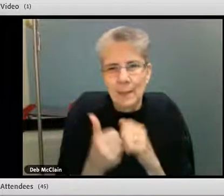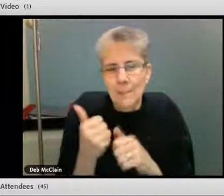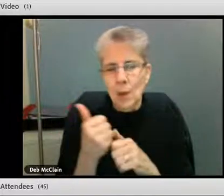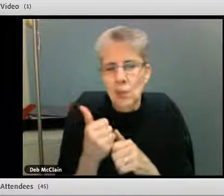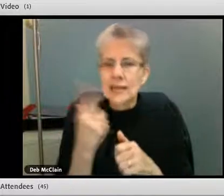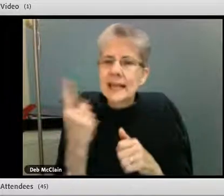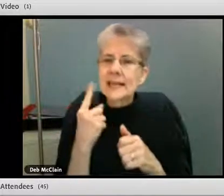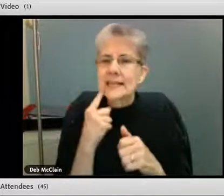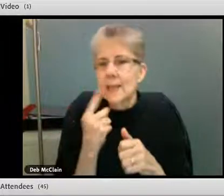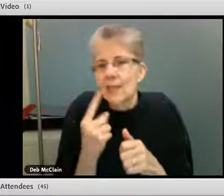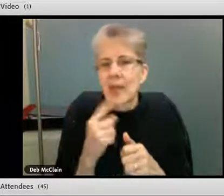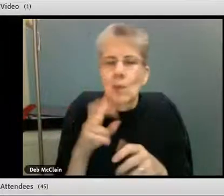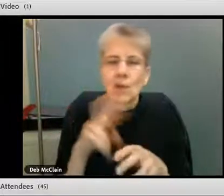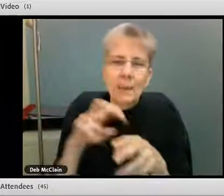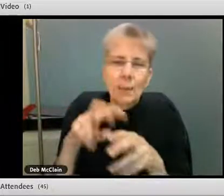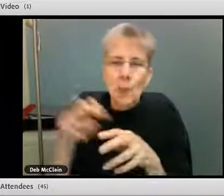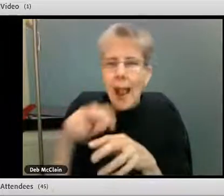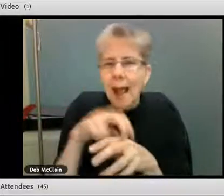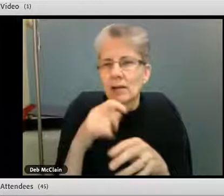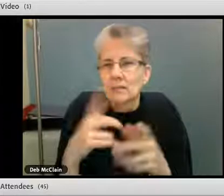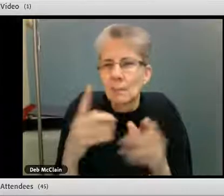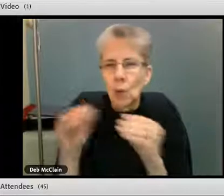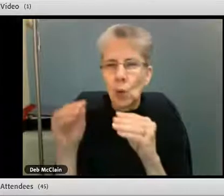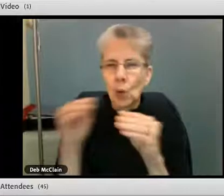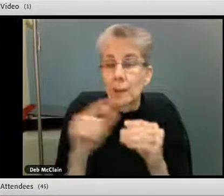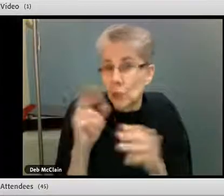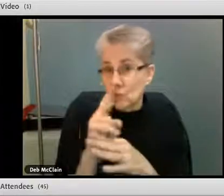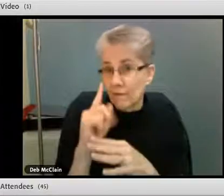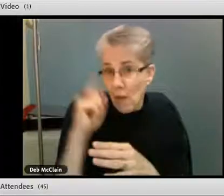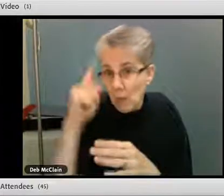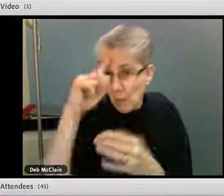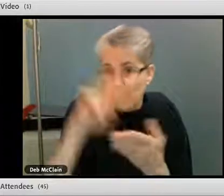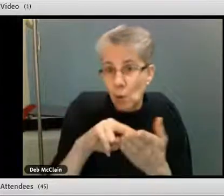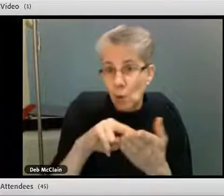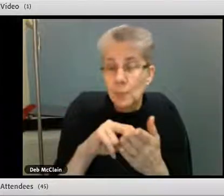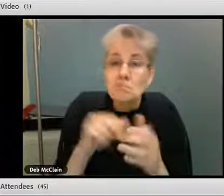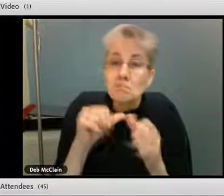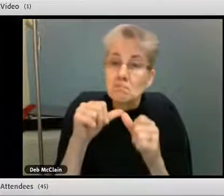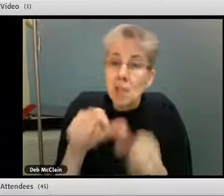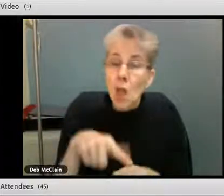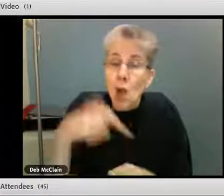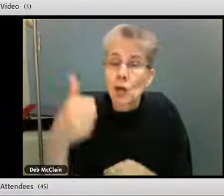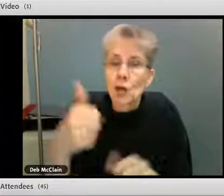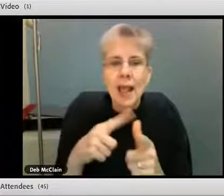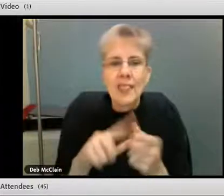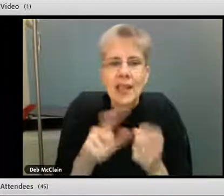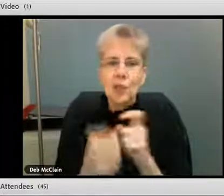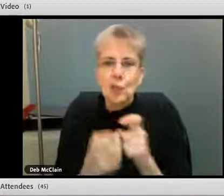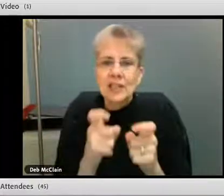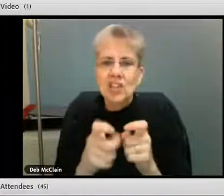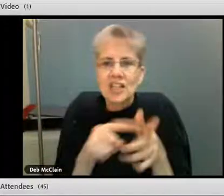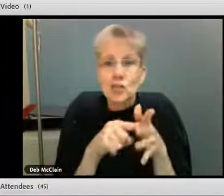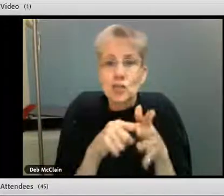If you're using it for other purposes, you can make it a little longer, and then you can change the start time. So maybe you don't want it to be the beginning of the video.